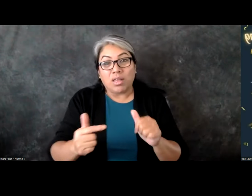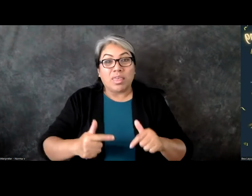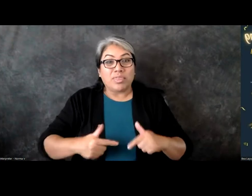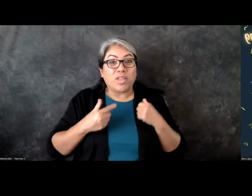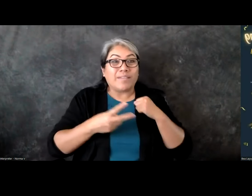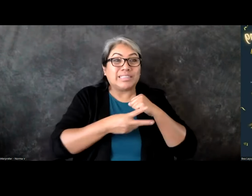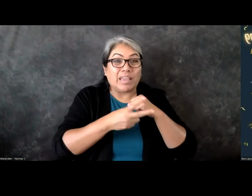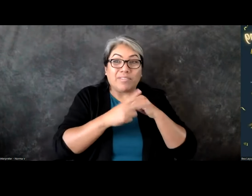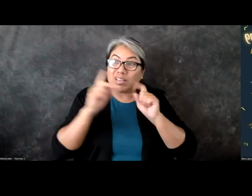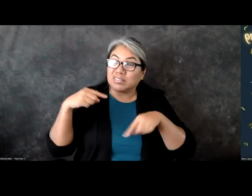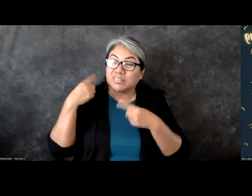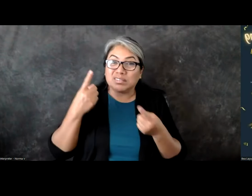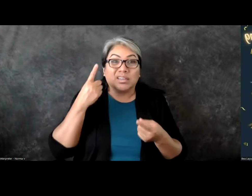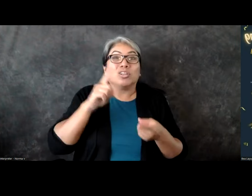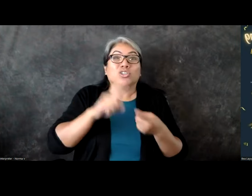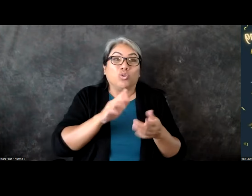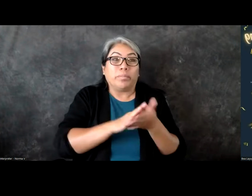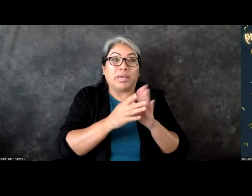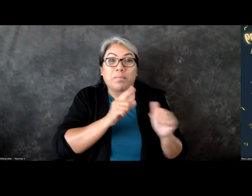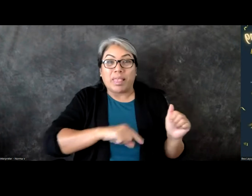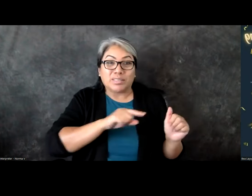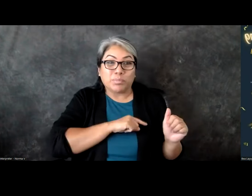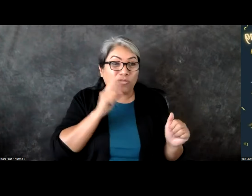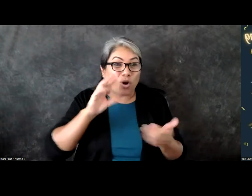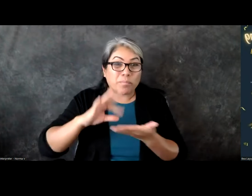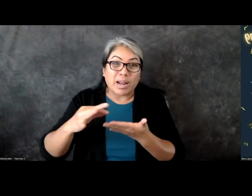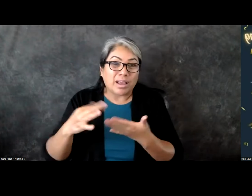know, no longer need to spend down as much of their life